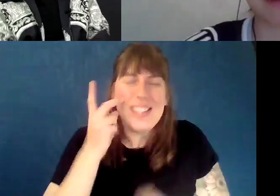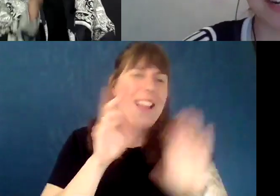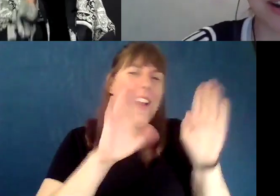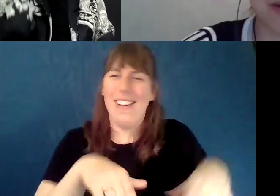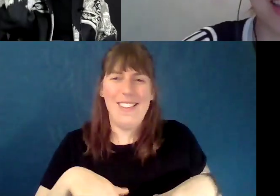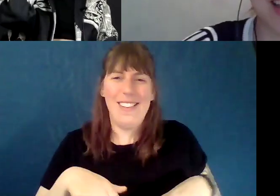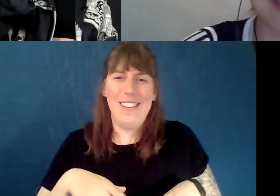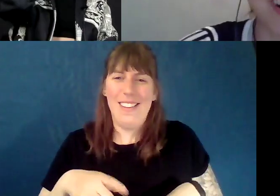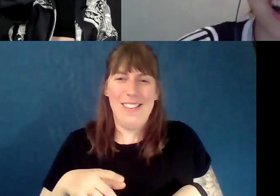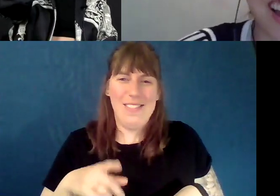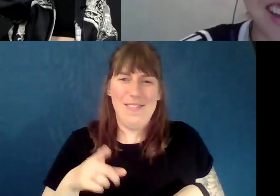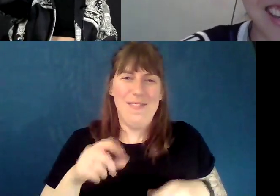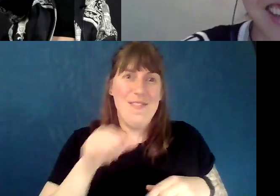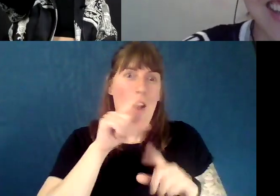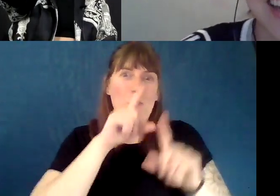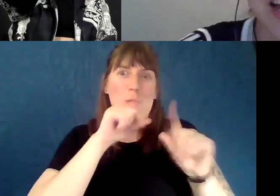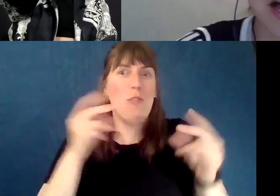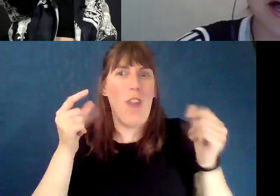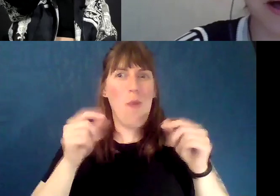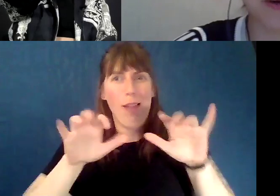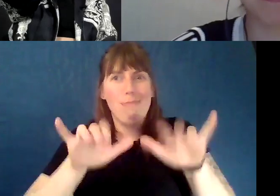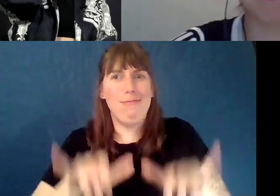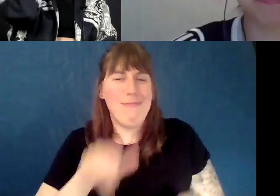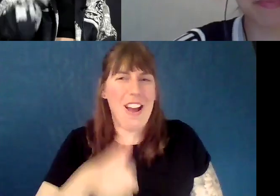Yeah, so if they're not responding right away, that's why.